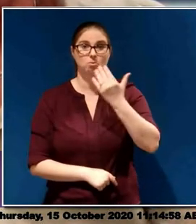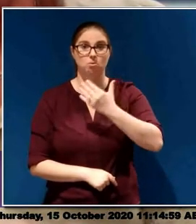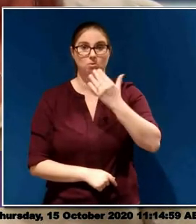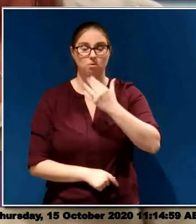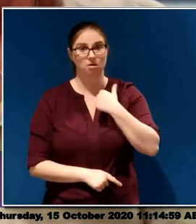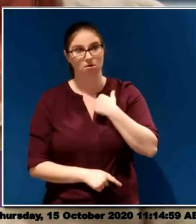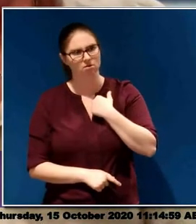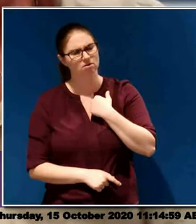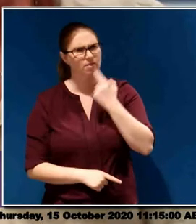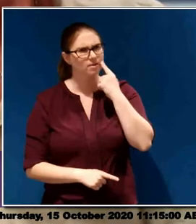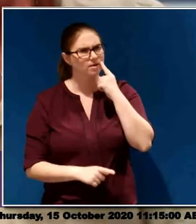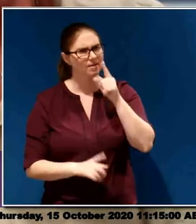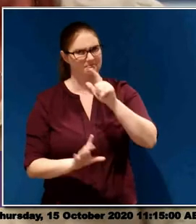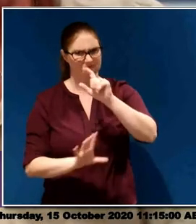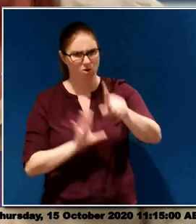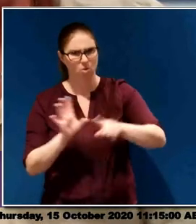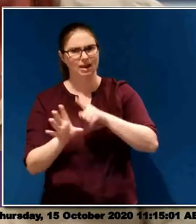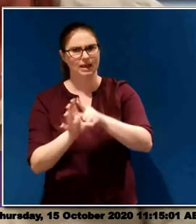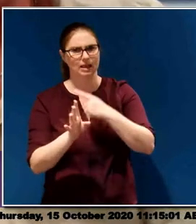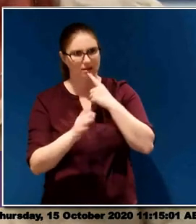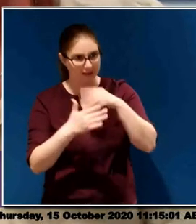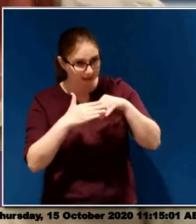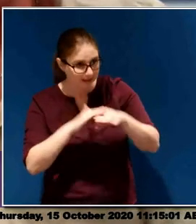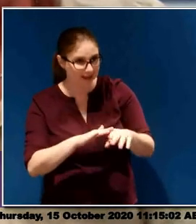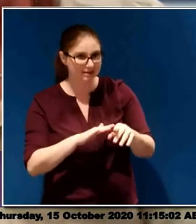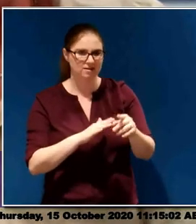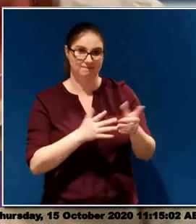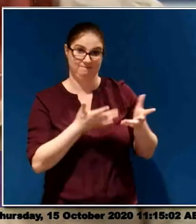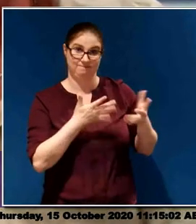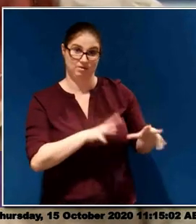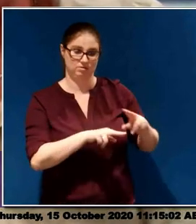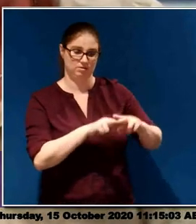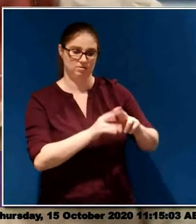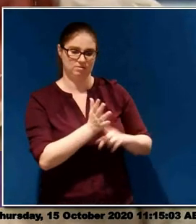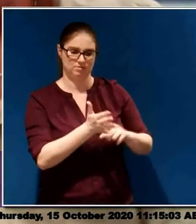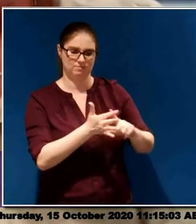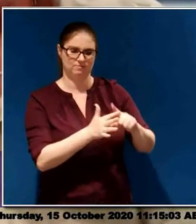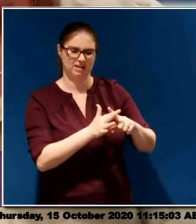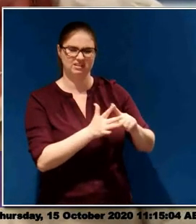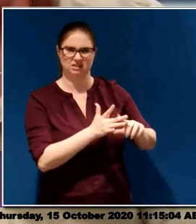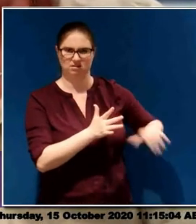before he went to Flexi, I did go in there and have a meeting and so forth.